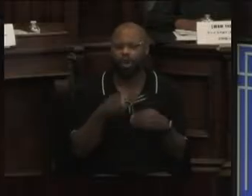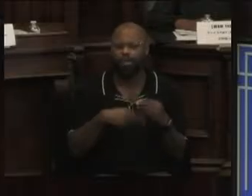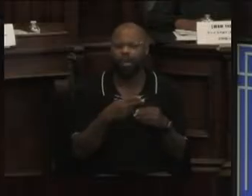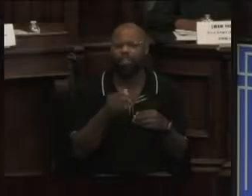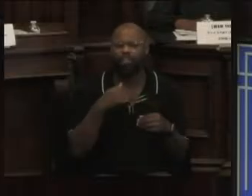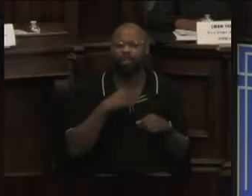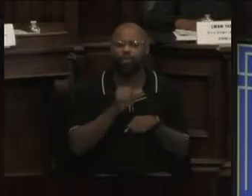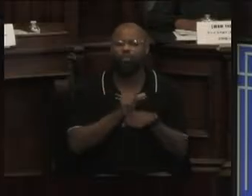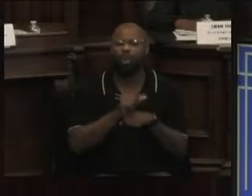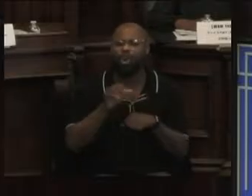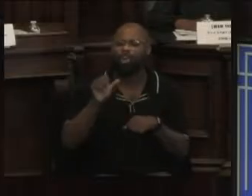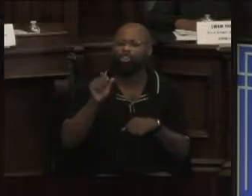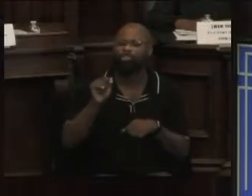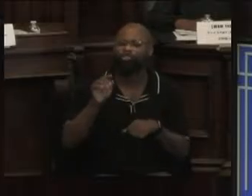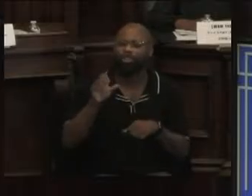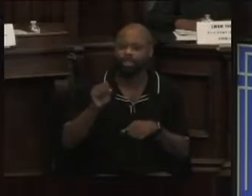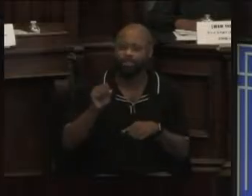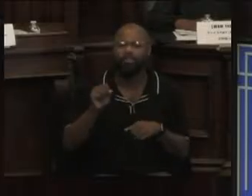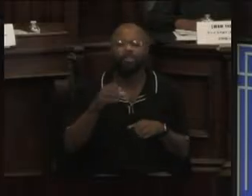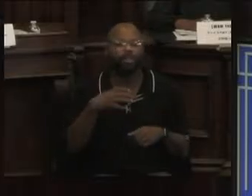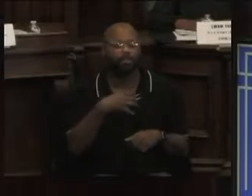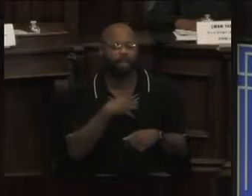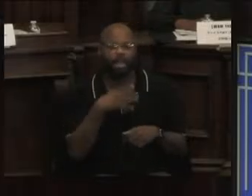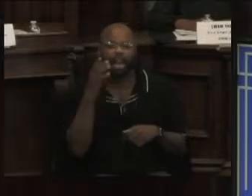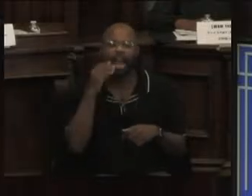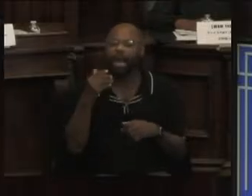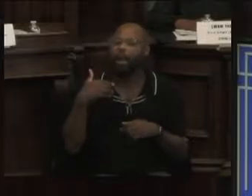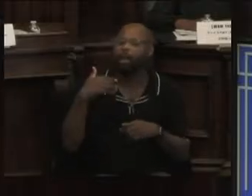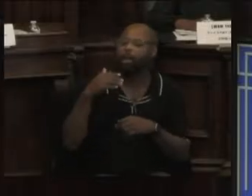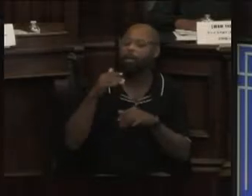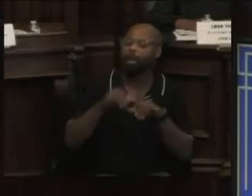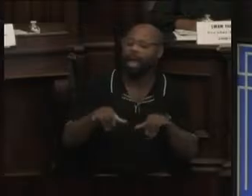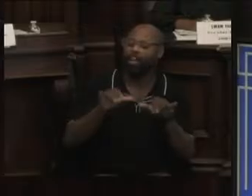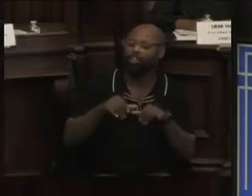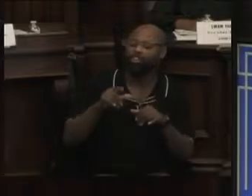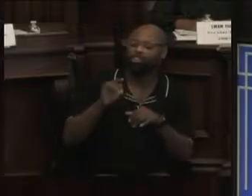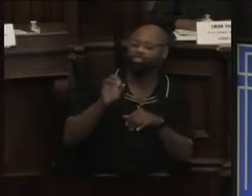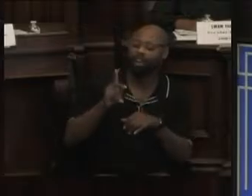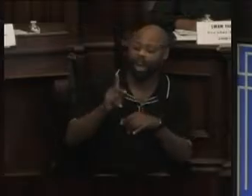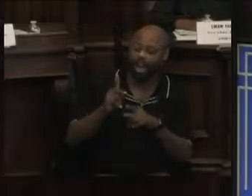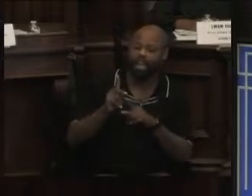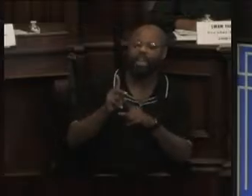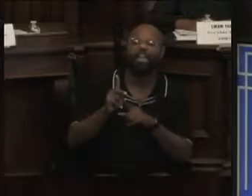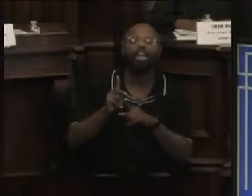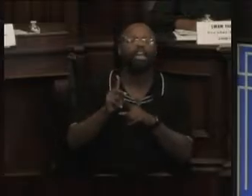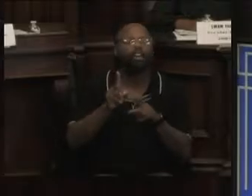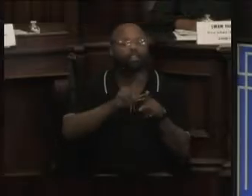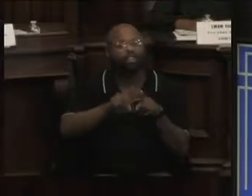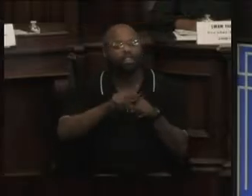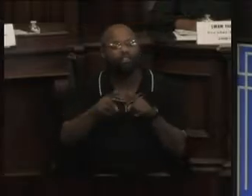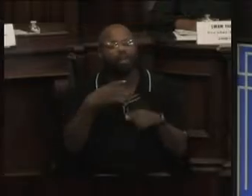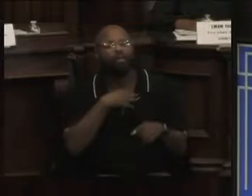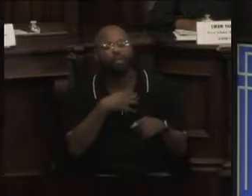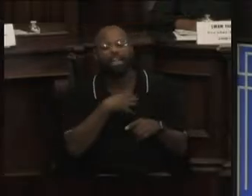So let's talk a little bit about the work streams,